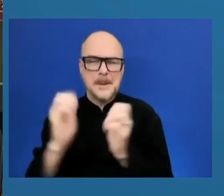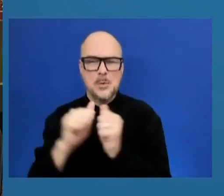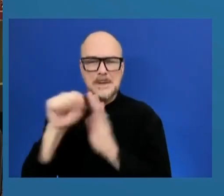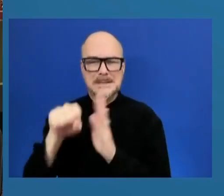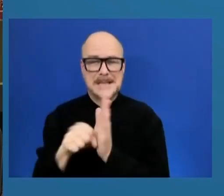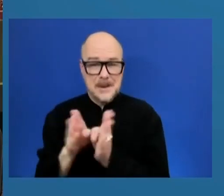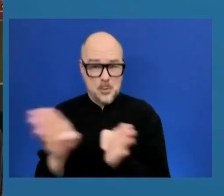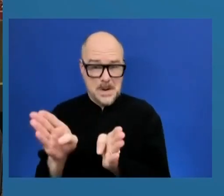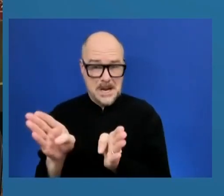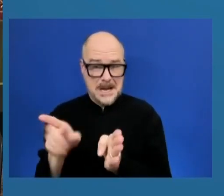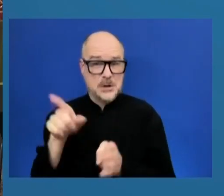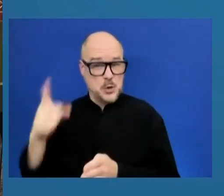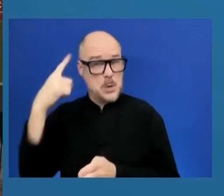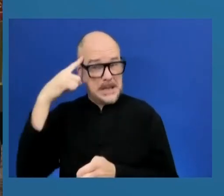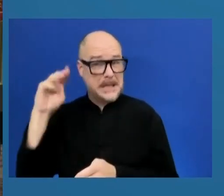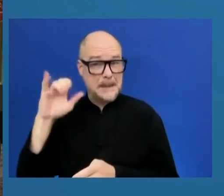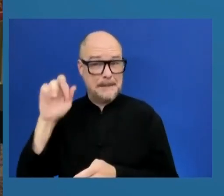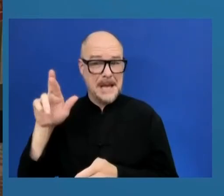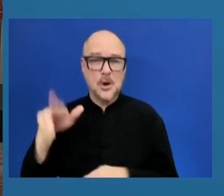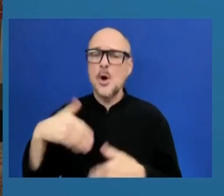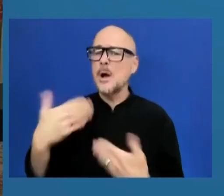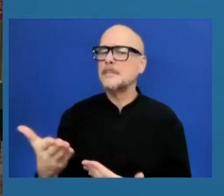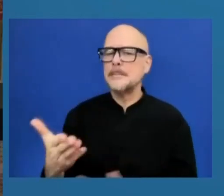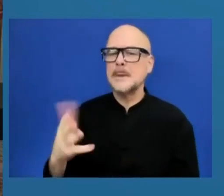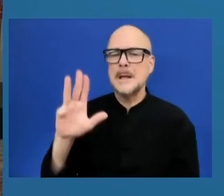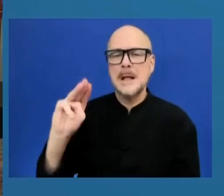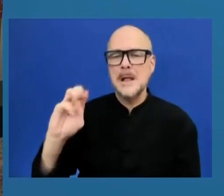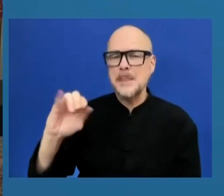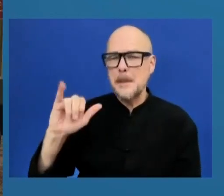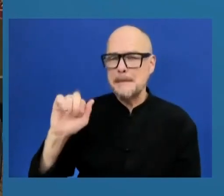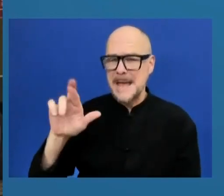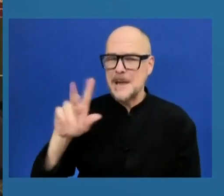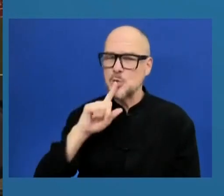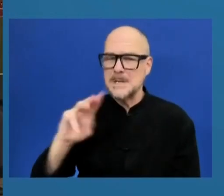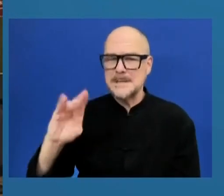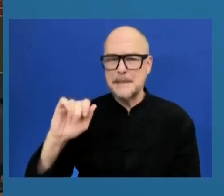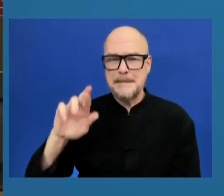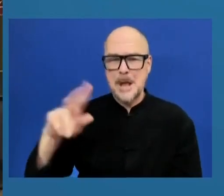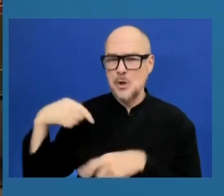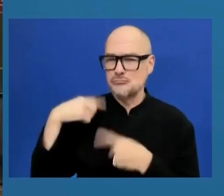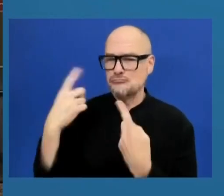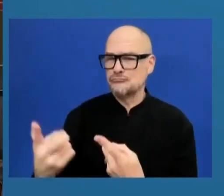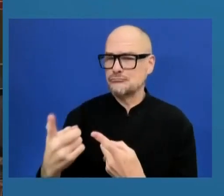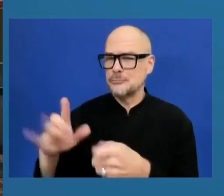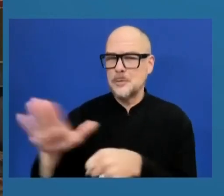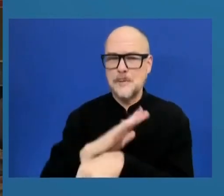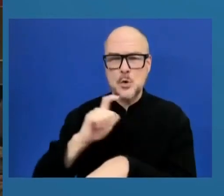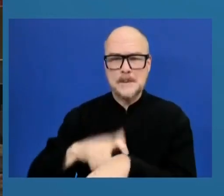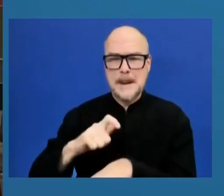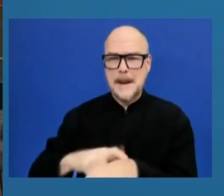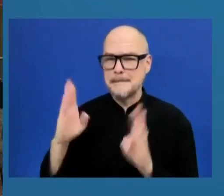The mayor has been the mayor during this entire time frame. You can draw your conclusions. I have worked closely with the mayor